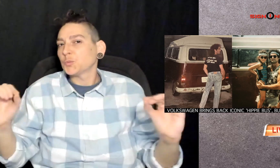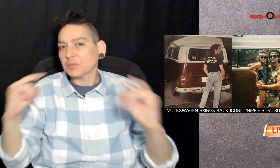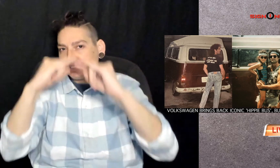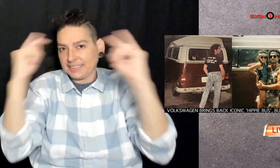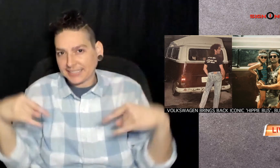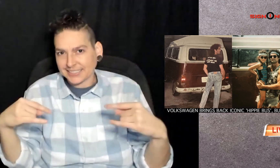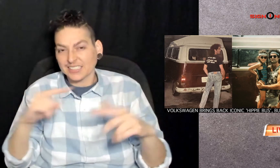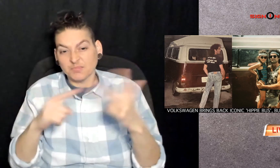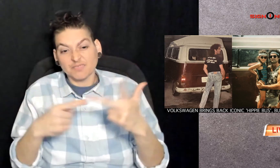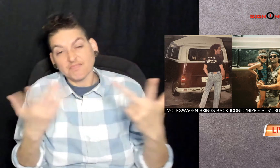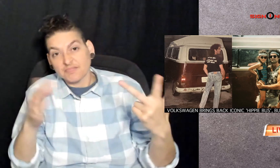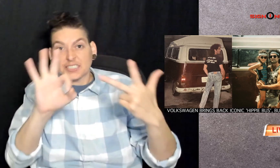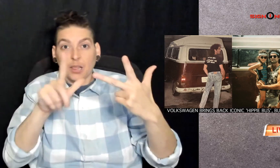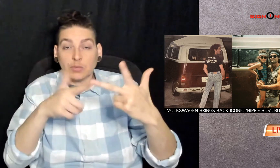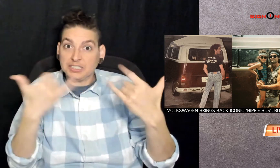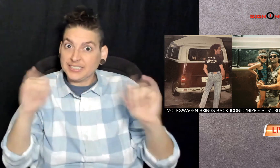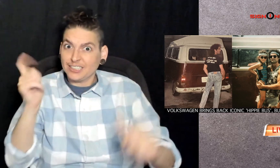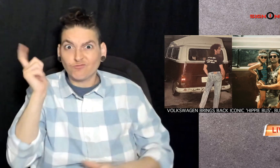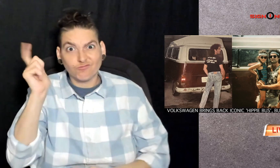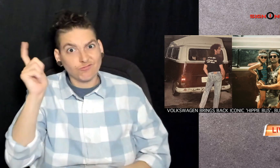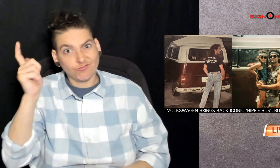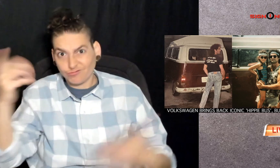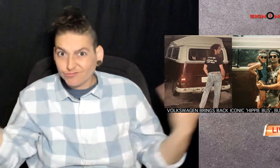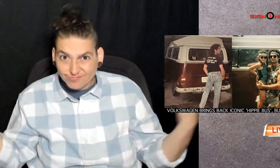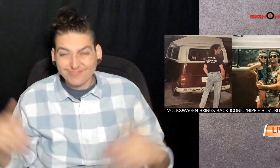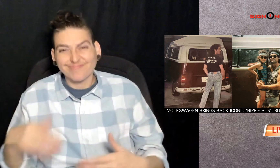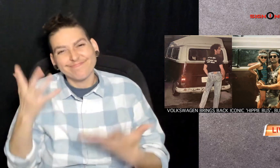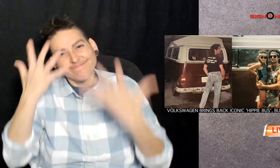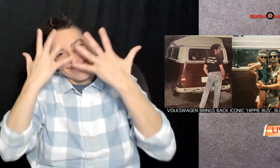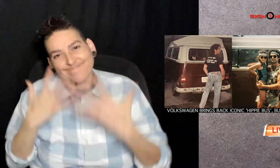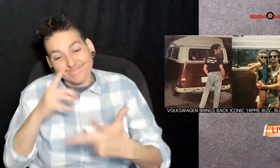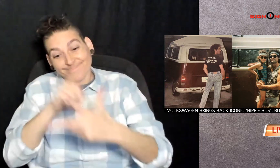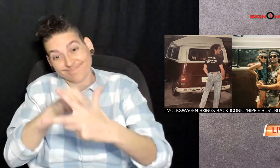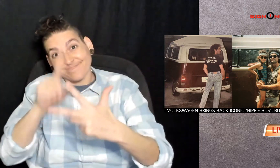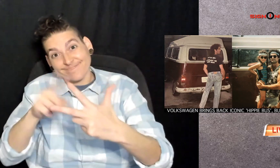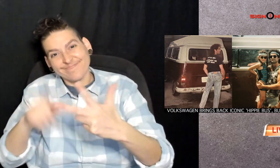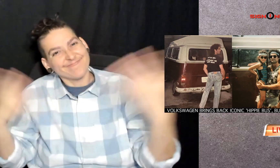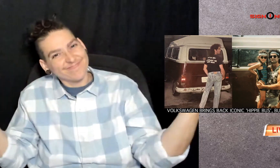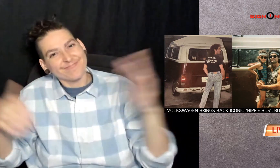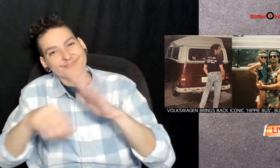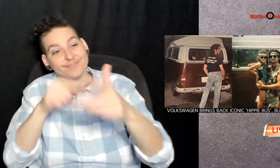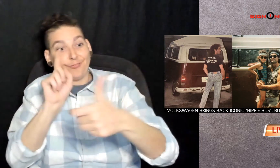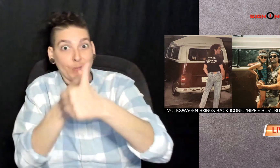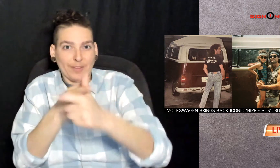have one but we still went everywhere in it unfortunately you know the first one caught